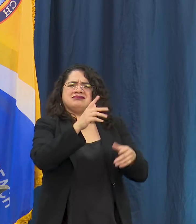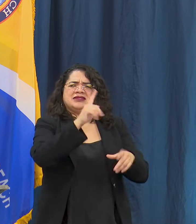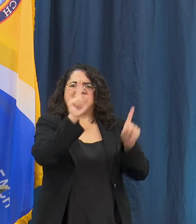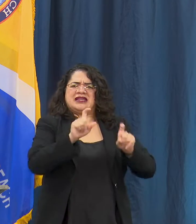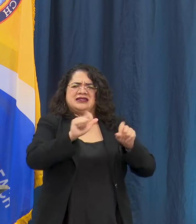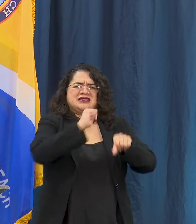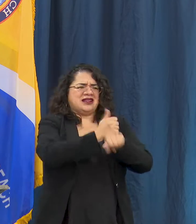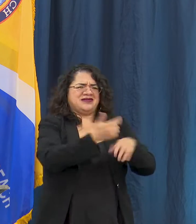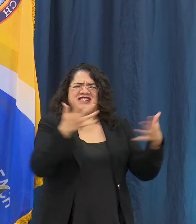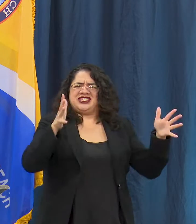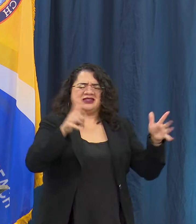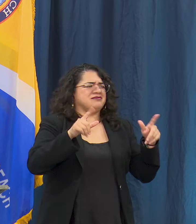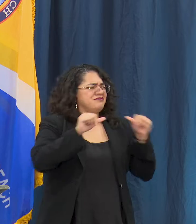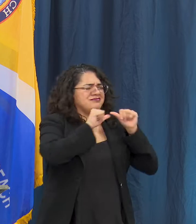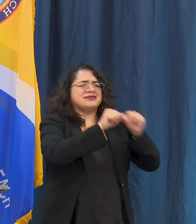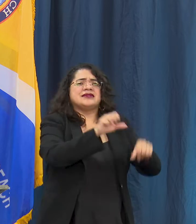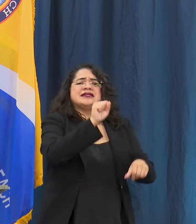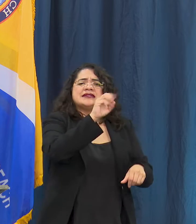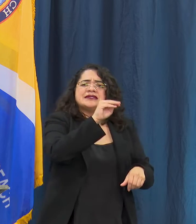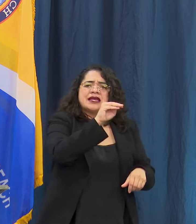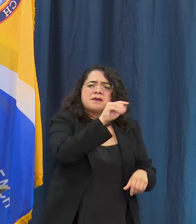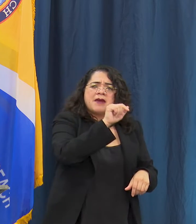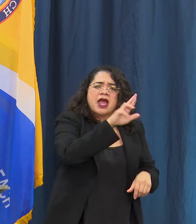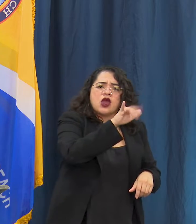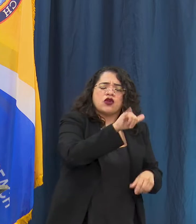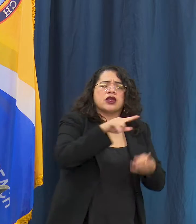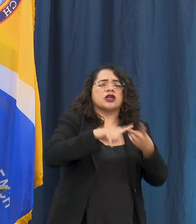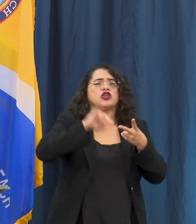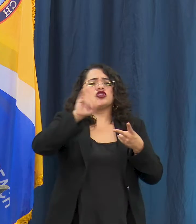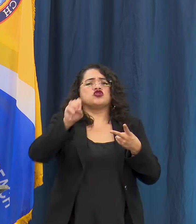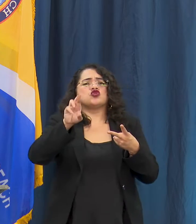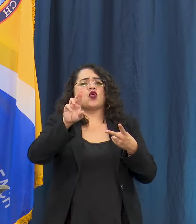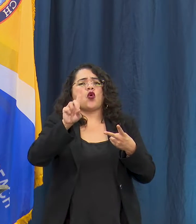had the Saint Mary site and the Jordan plus site have been open the last couple